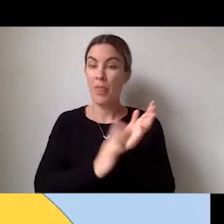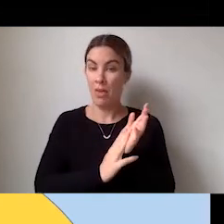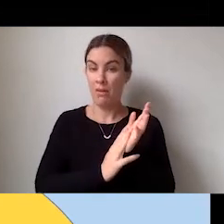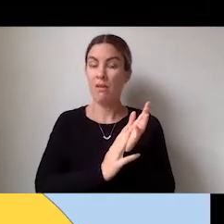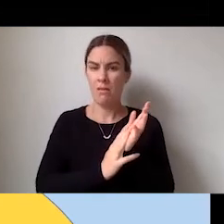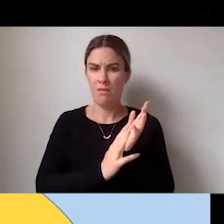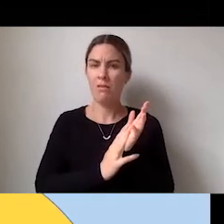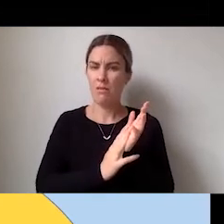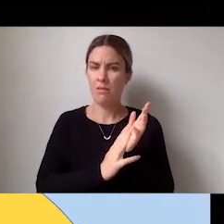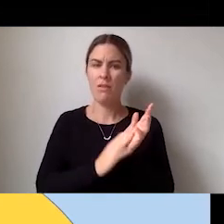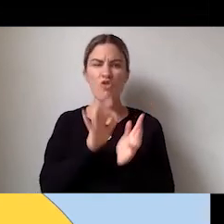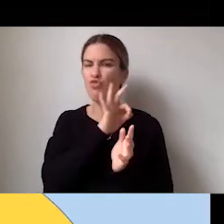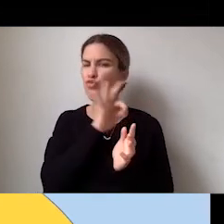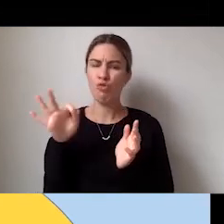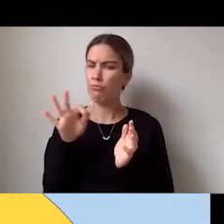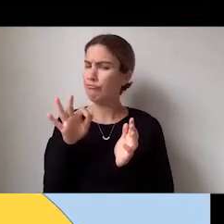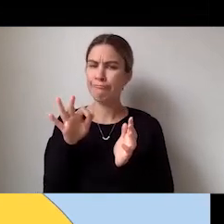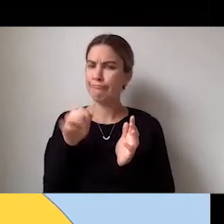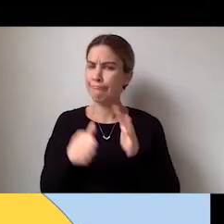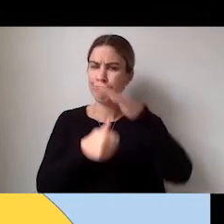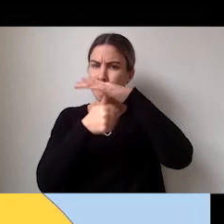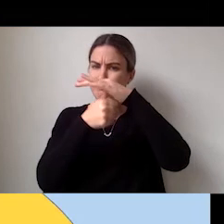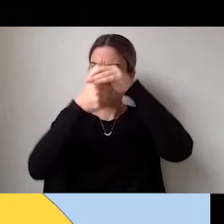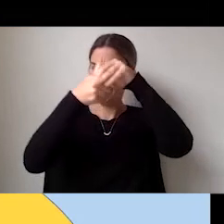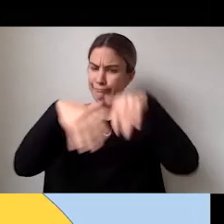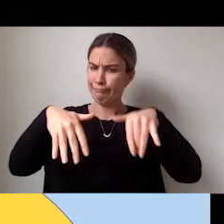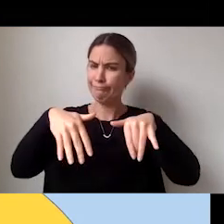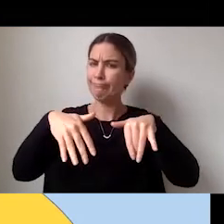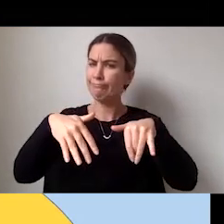non-hierarchical figure in his family growing up, and that power